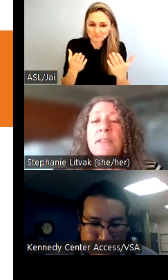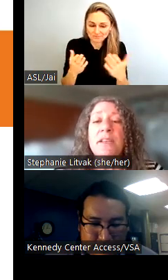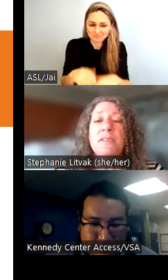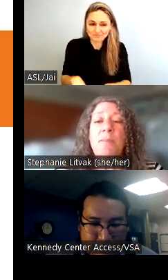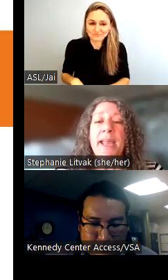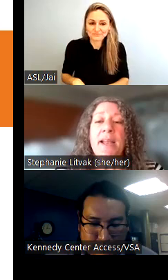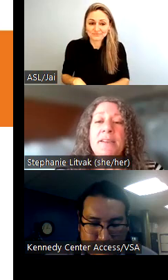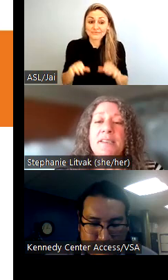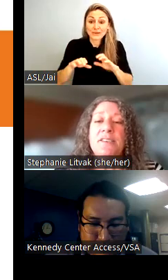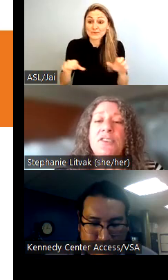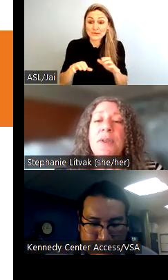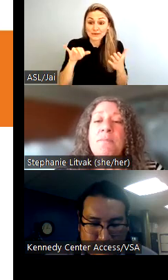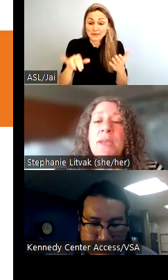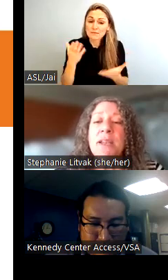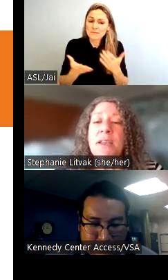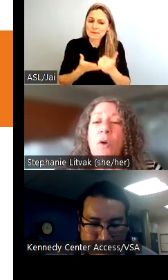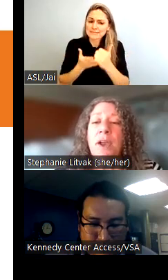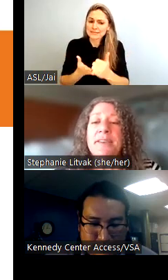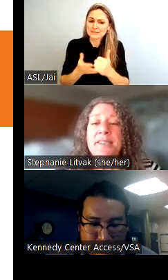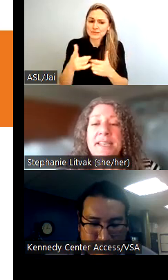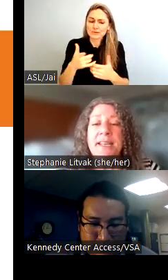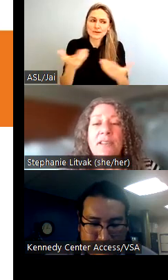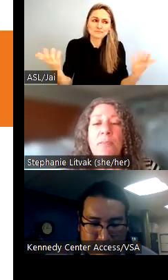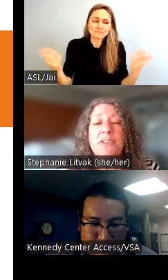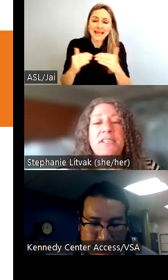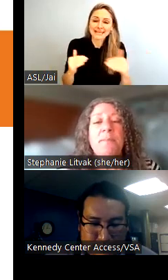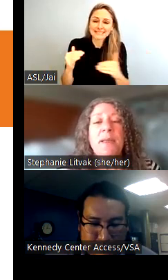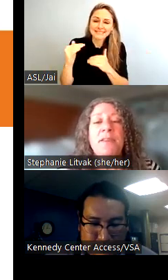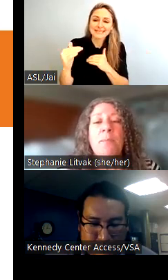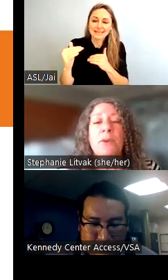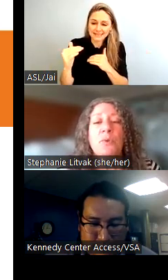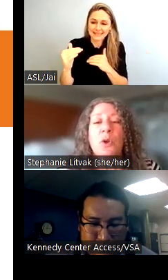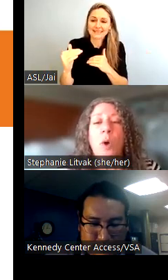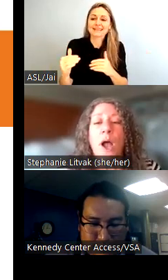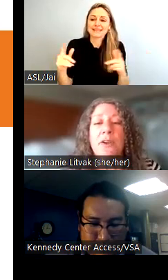Doing this might assist you in meeting or exceeding the participant numbers required